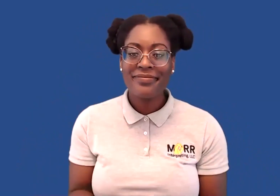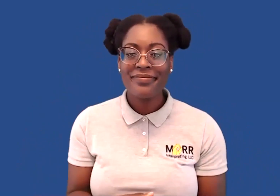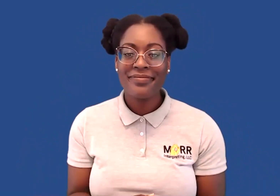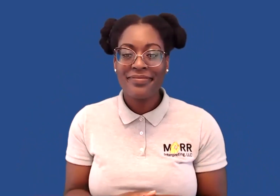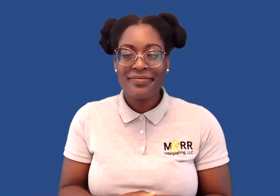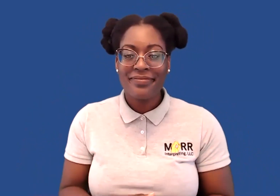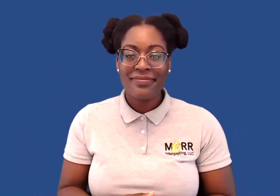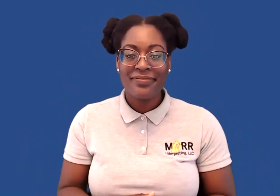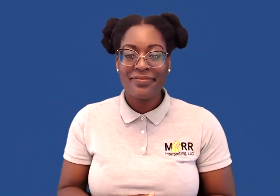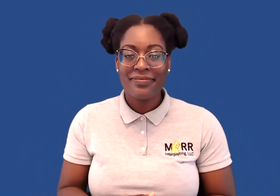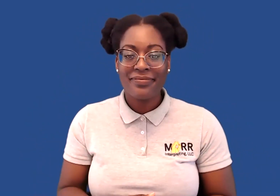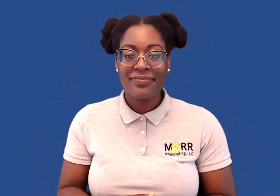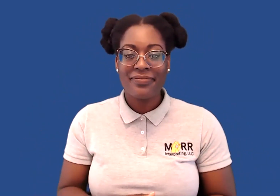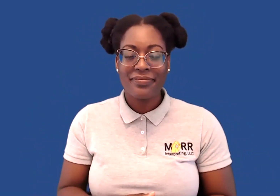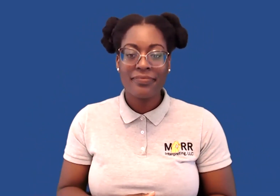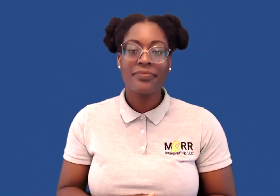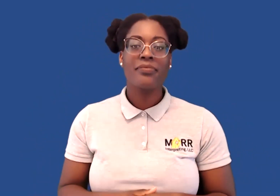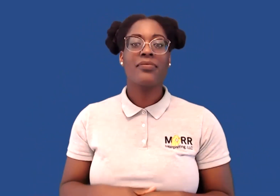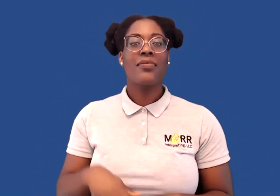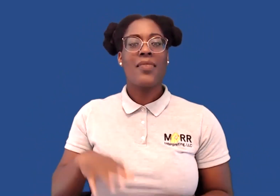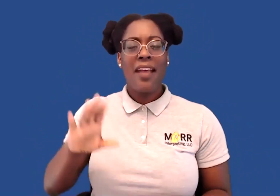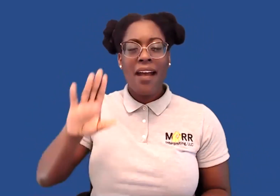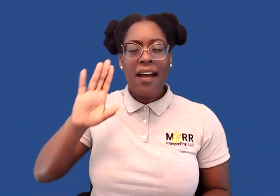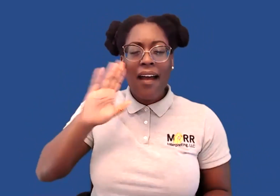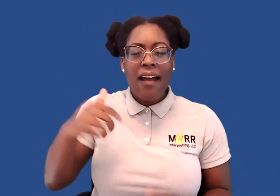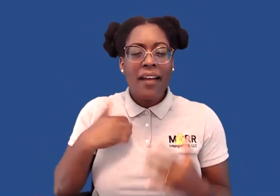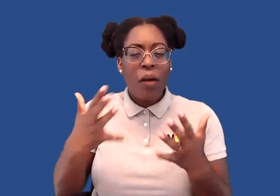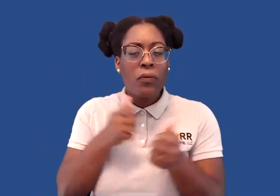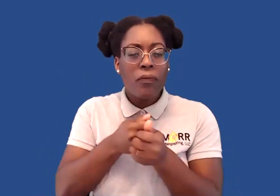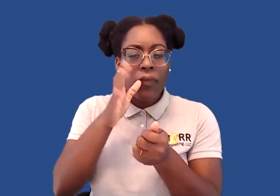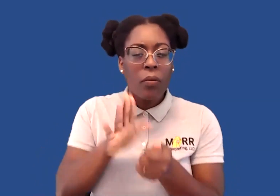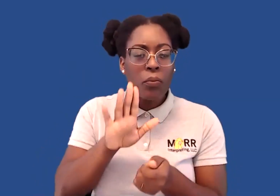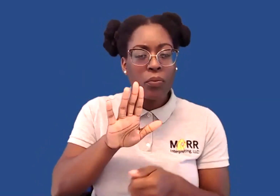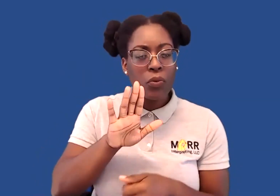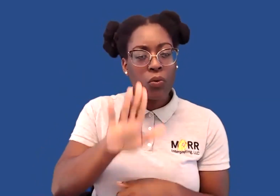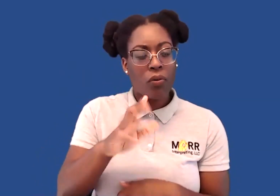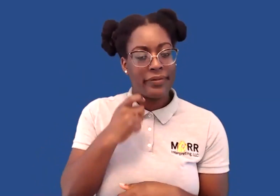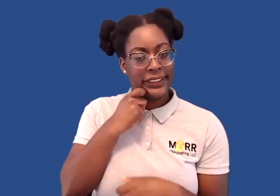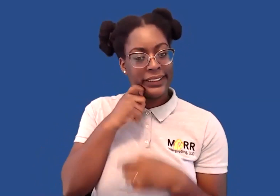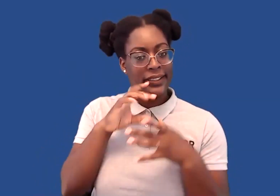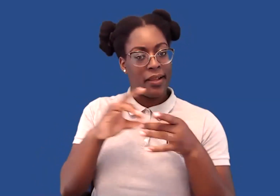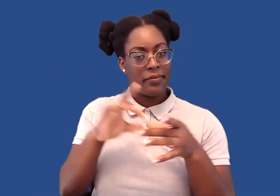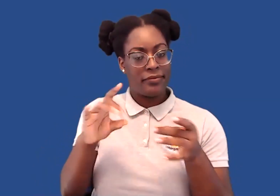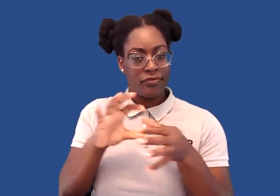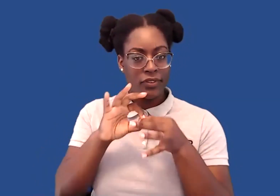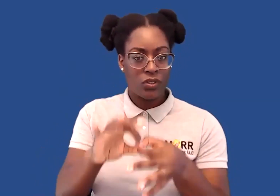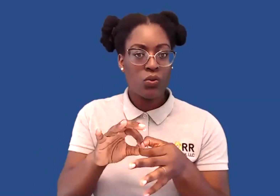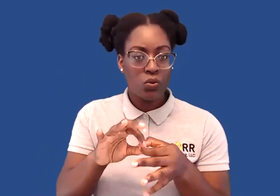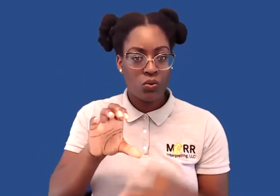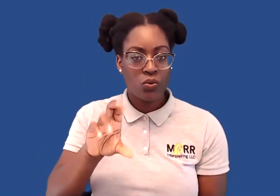[Lisa S., attendee] Hi. I just wanted to follow up, Lisa, with what you just said regarding the screencast option. And I did write this question in the chat.